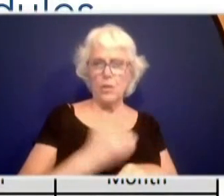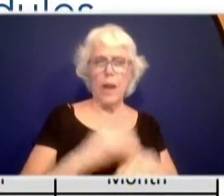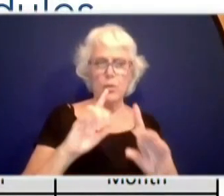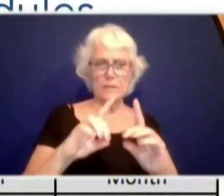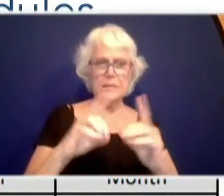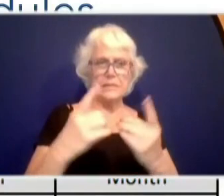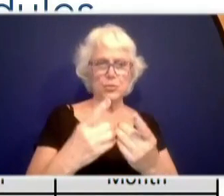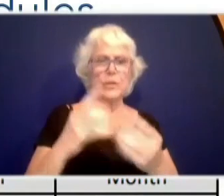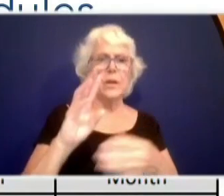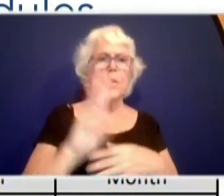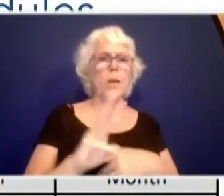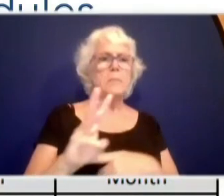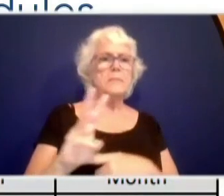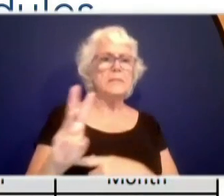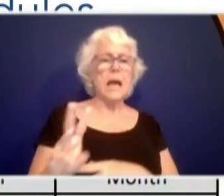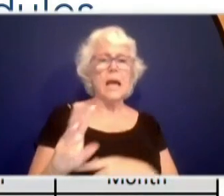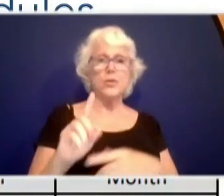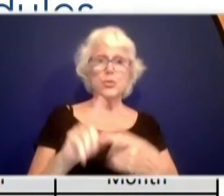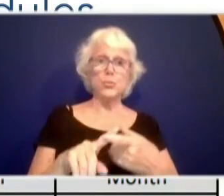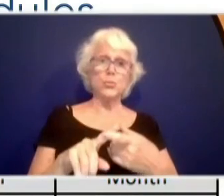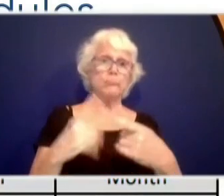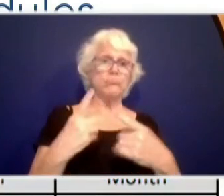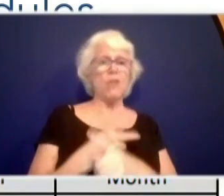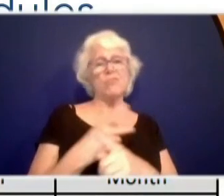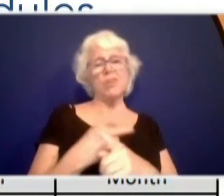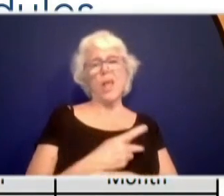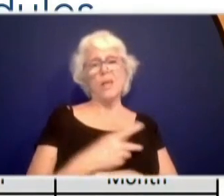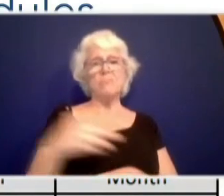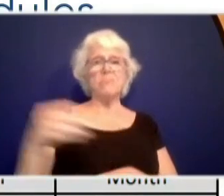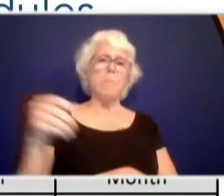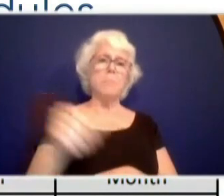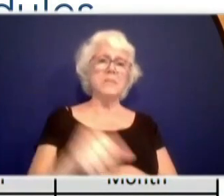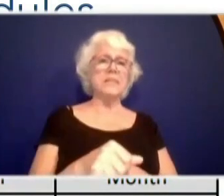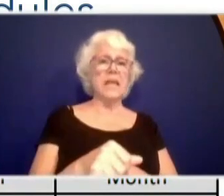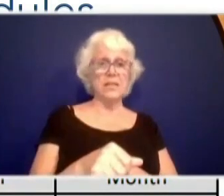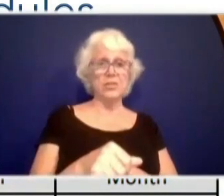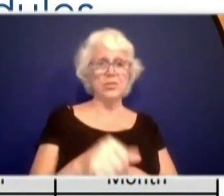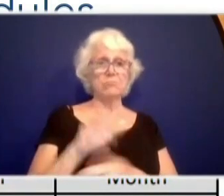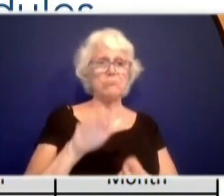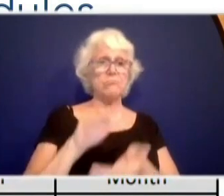So to calculate, um, a compensation package for an instructional specialist,